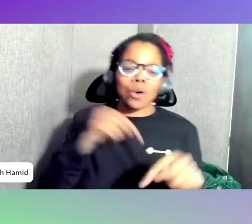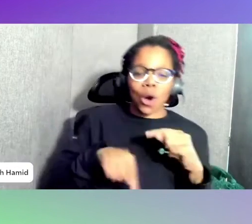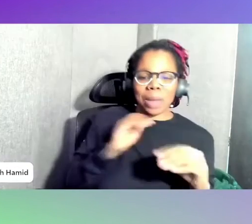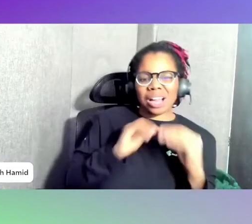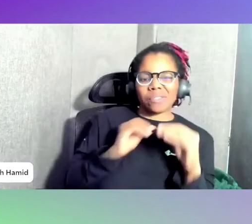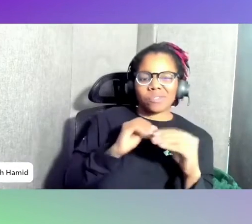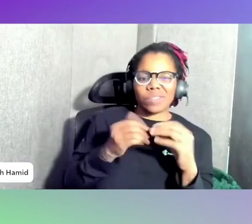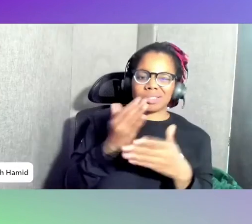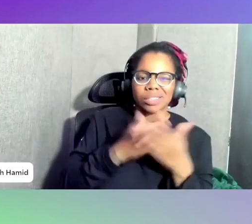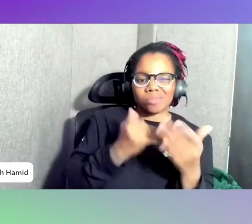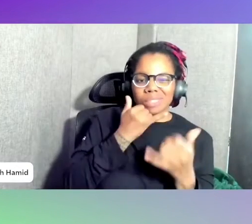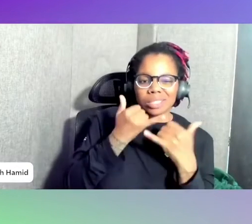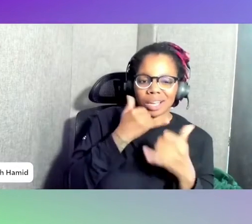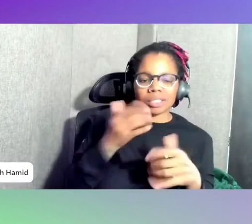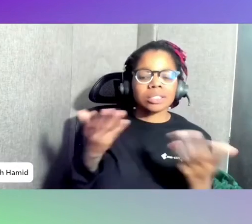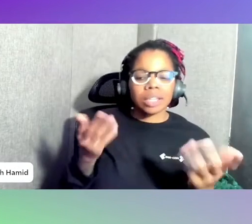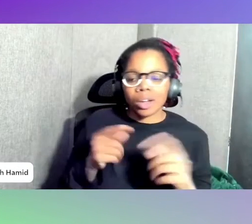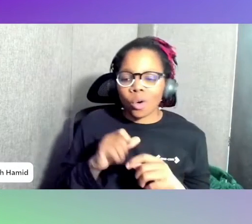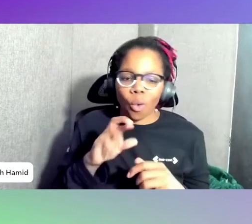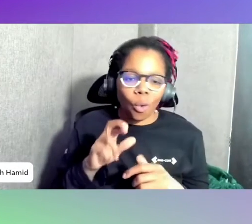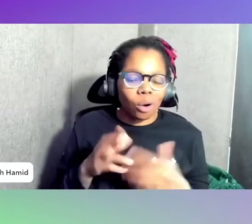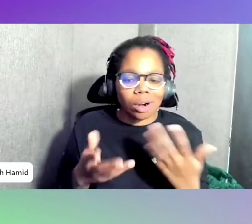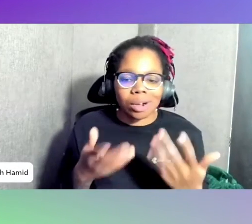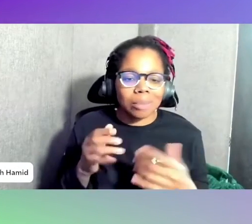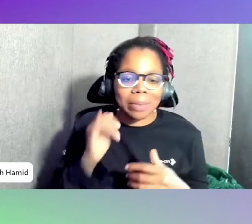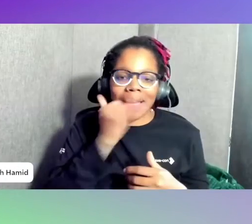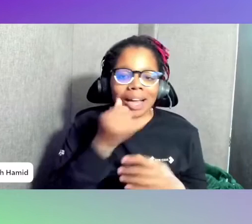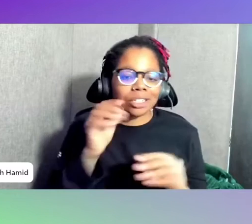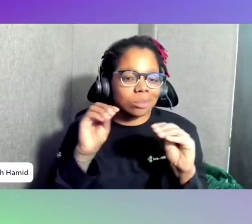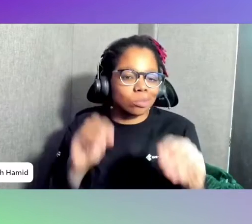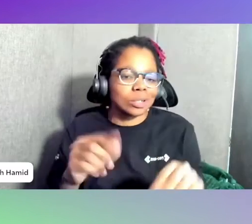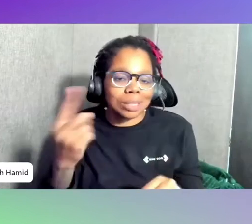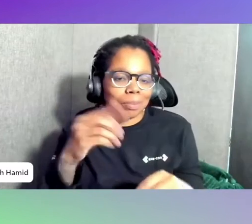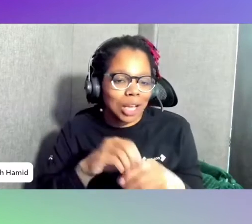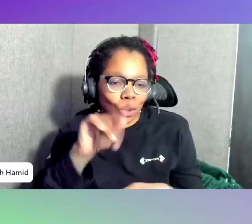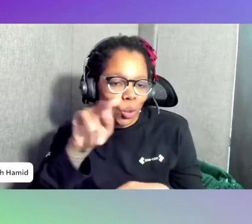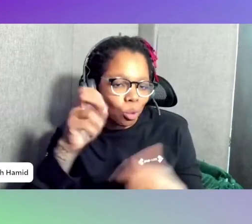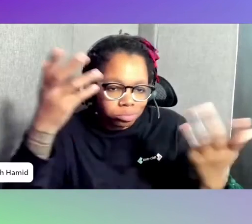they would say -- I would explain what I saw my head, they would explain what was actually on the screen, and I